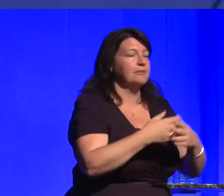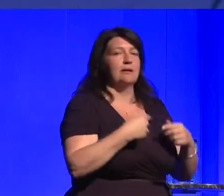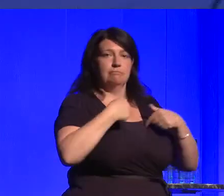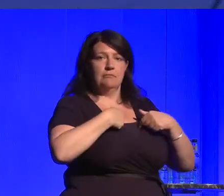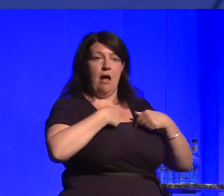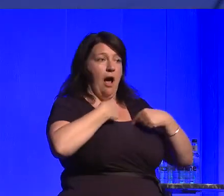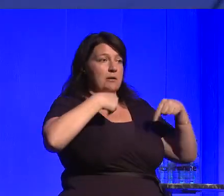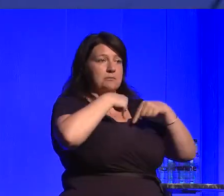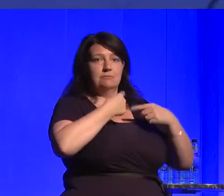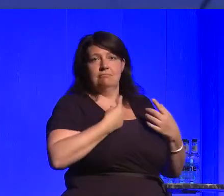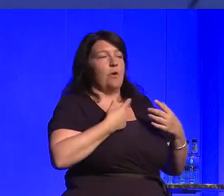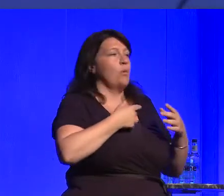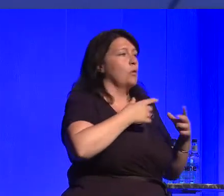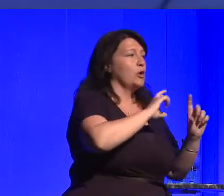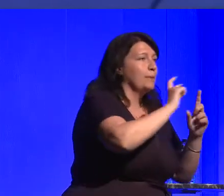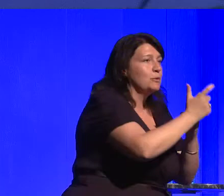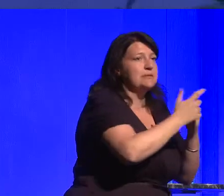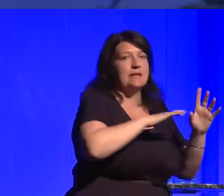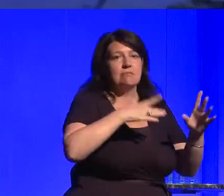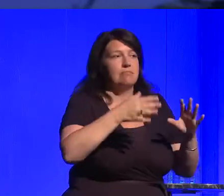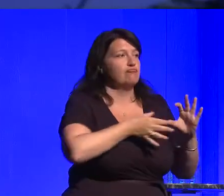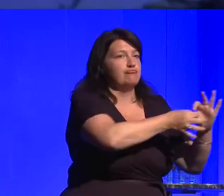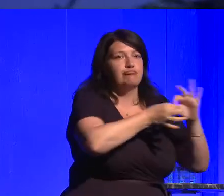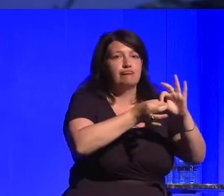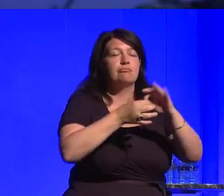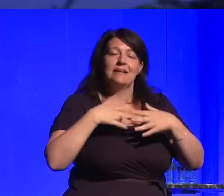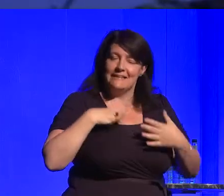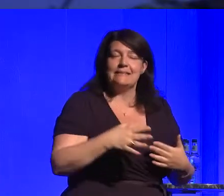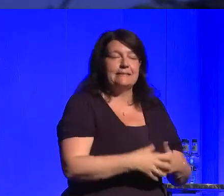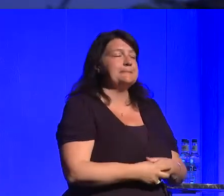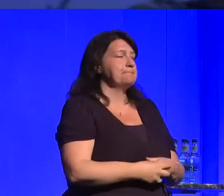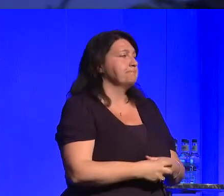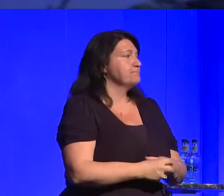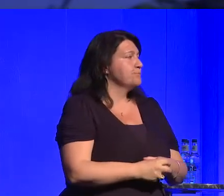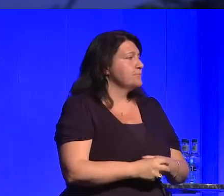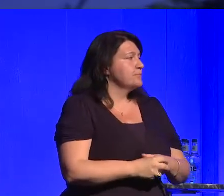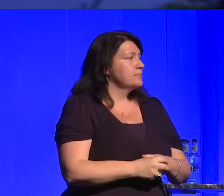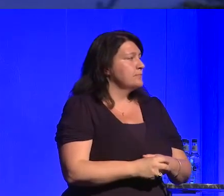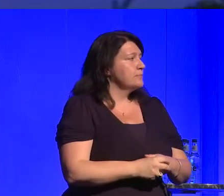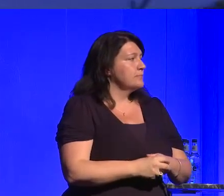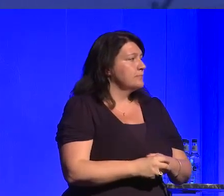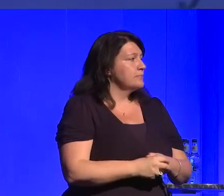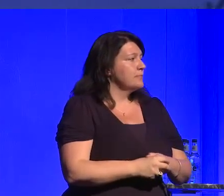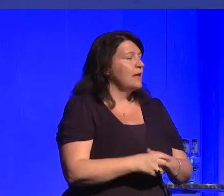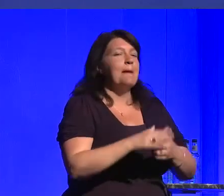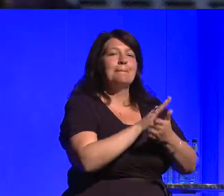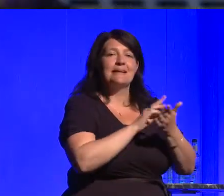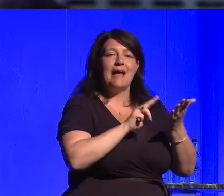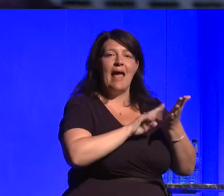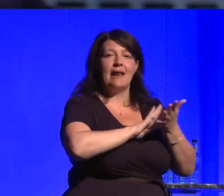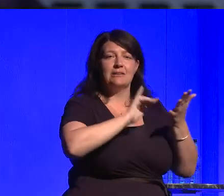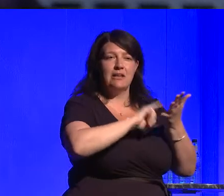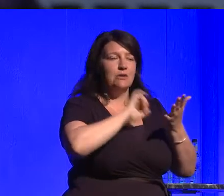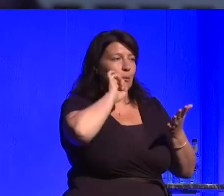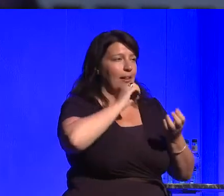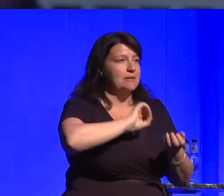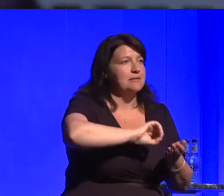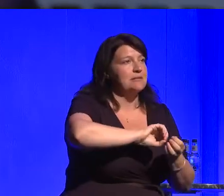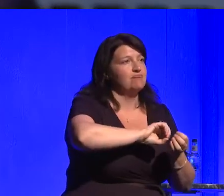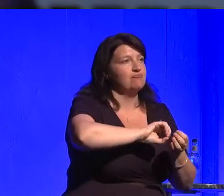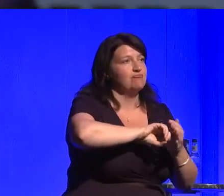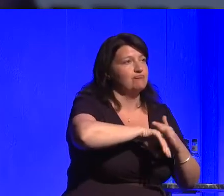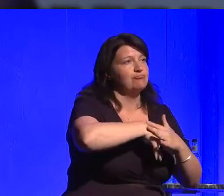with local people, with communities, to develop the NHS that is going to be right for them.